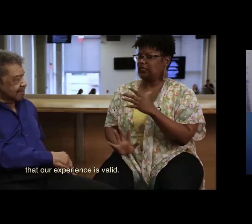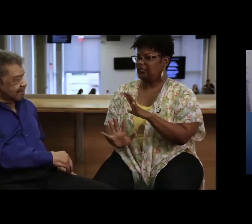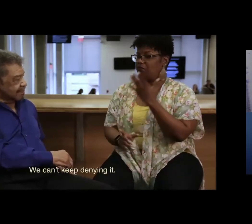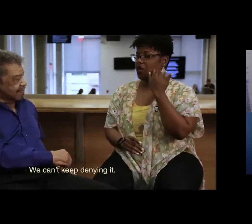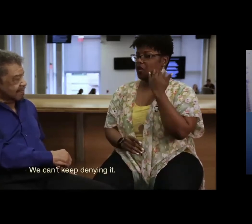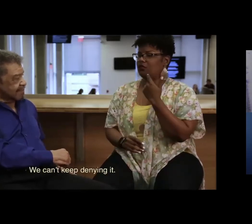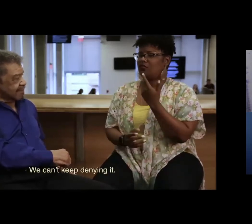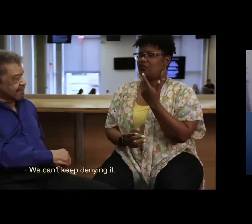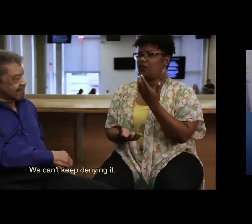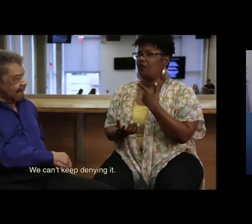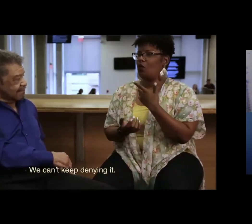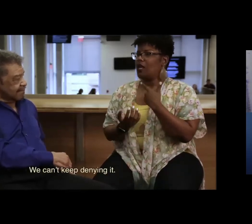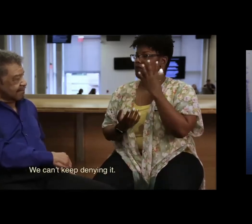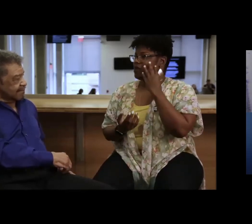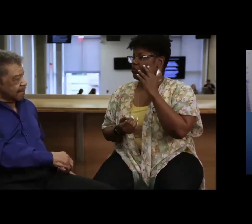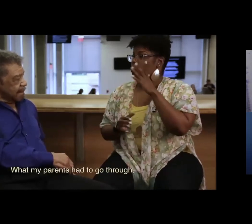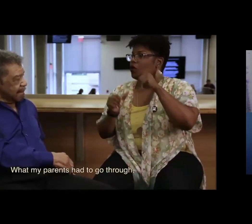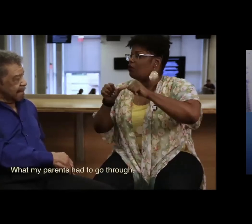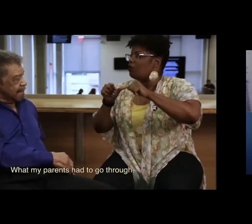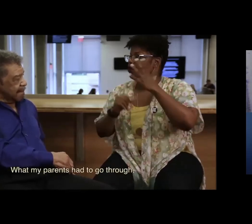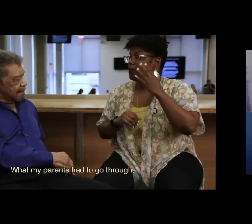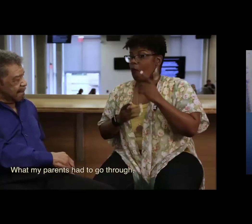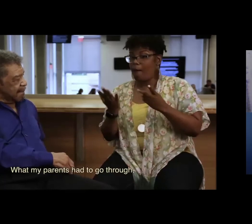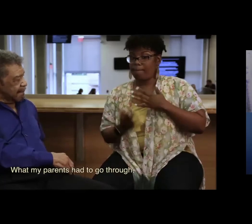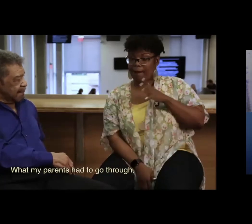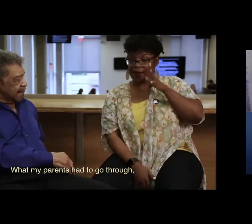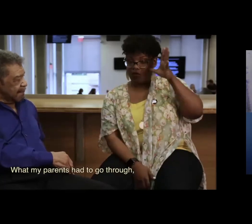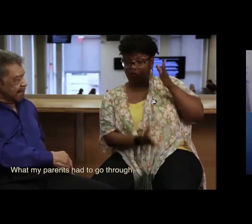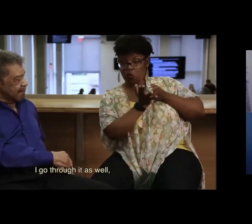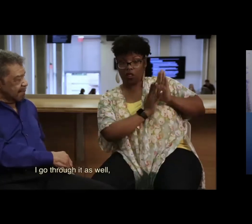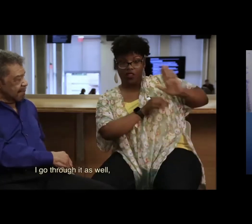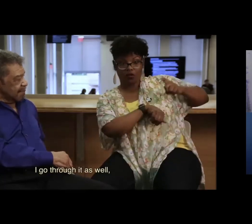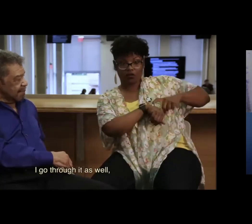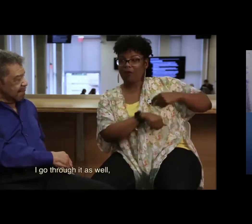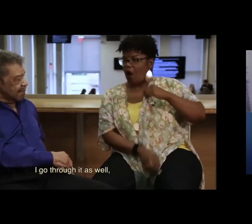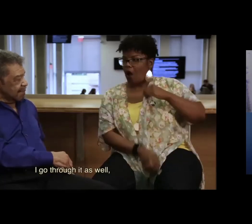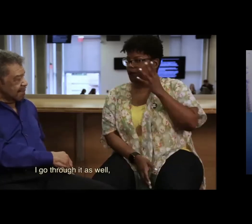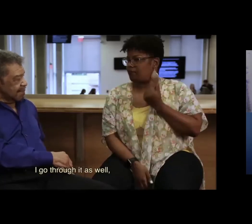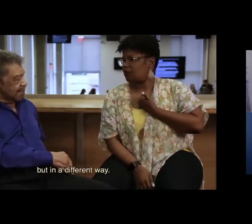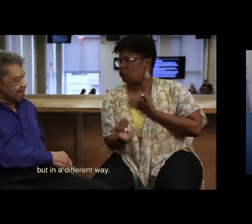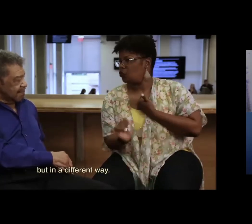we can't keep denying it what my parents had to go through i go through it as well but in a different